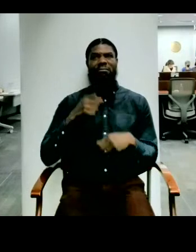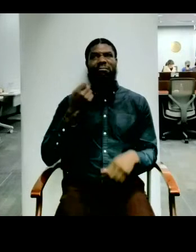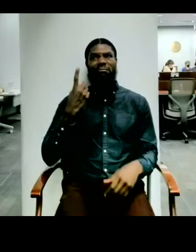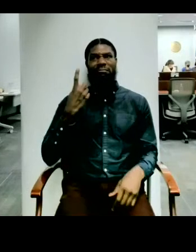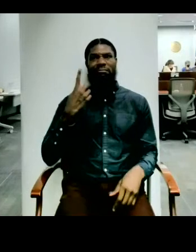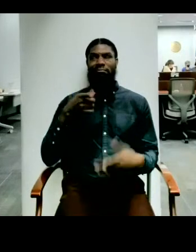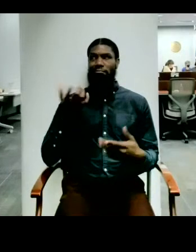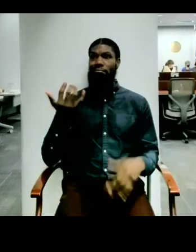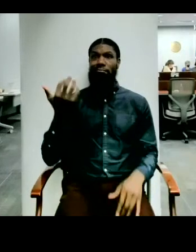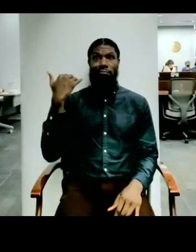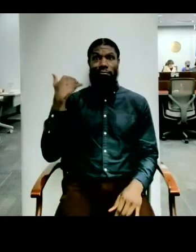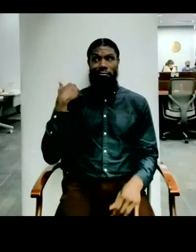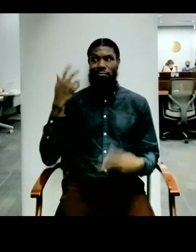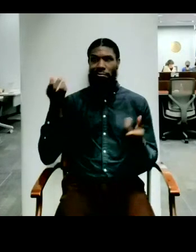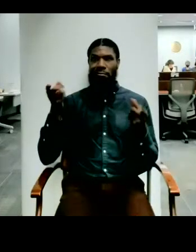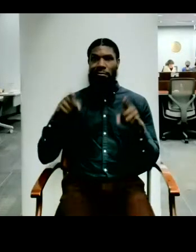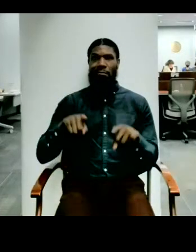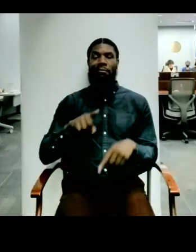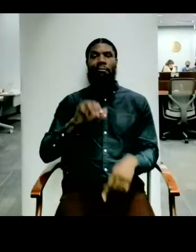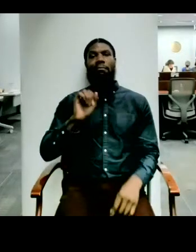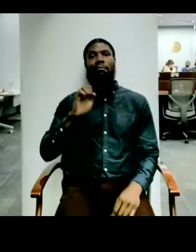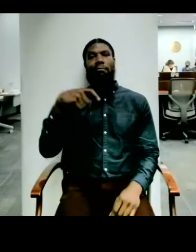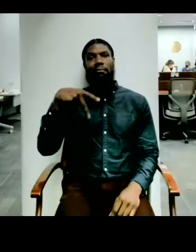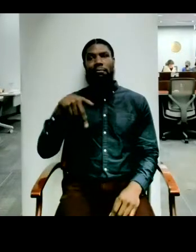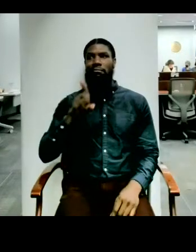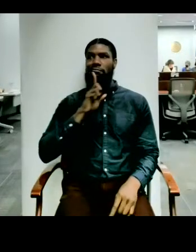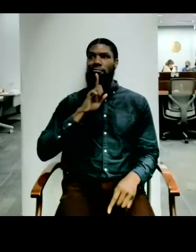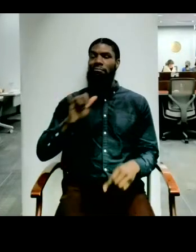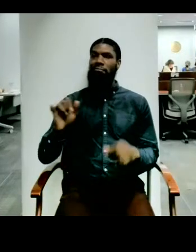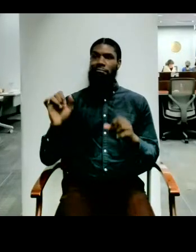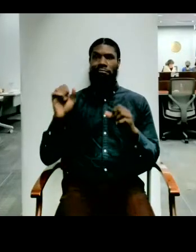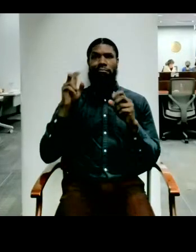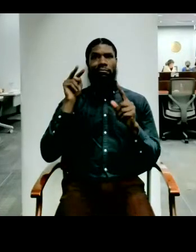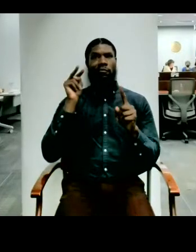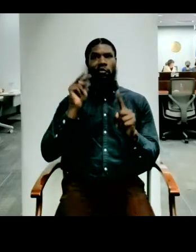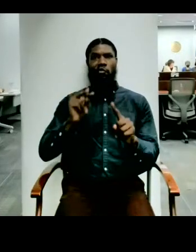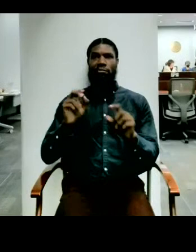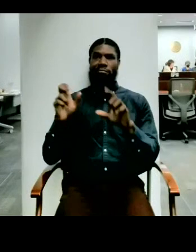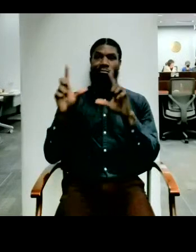the strategic enforcement plan has been viewed for a framework for aggressive litigation efforts.